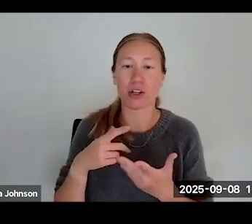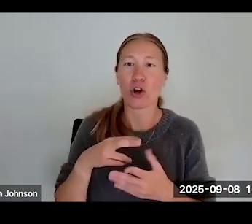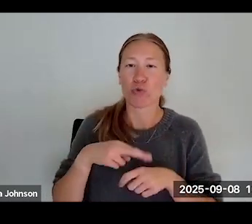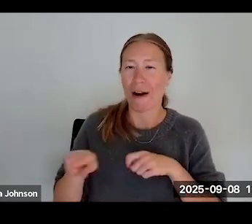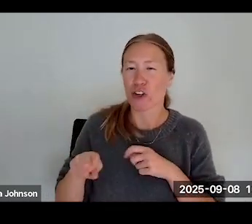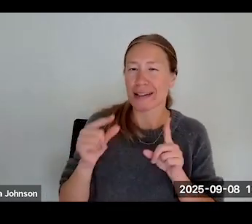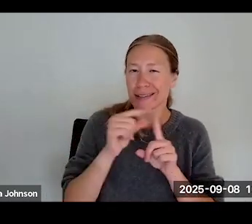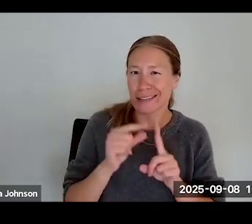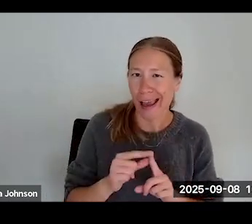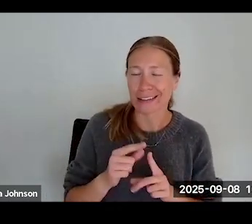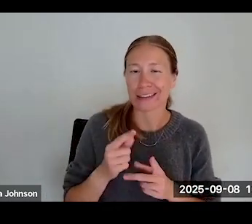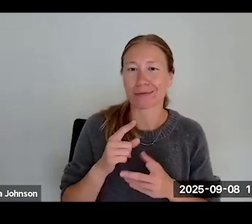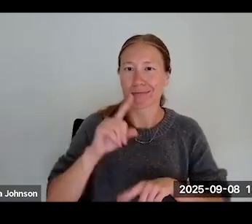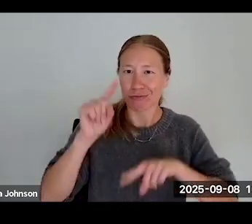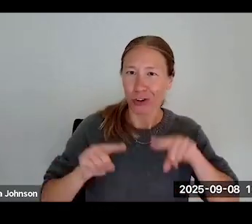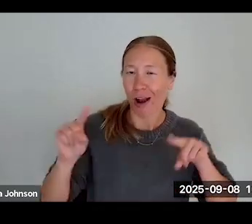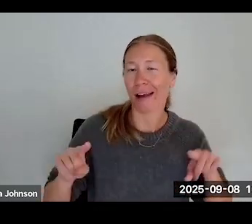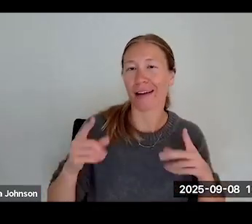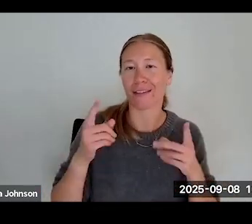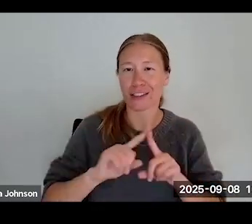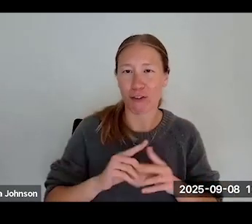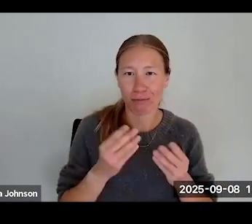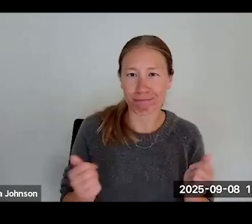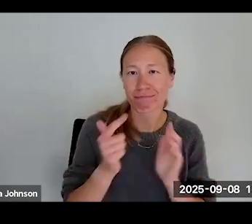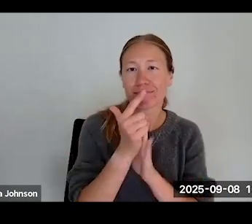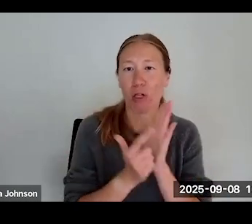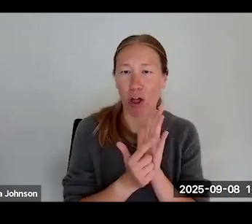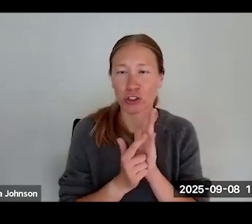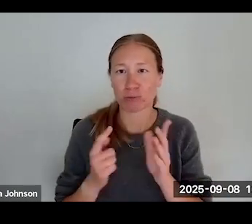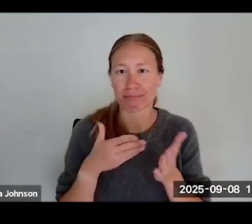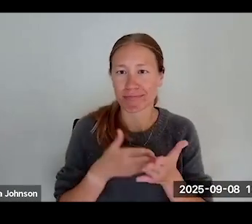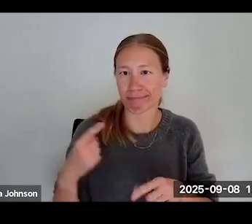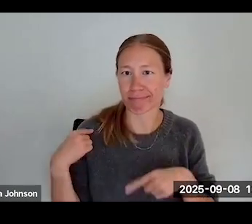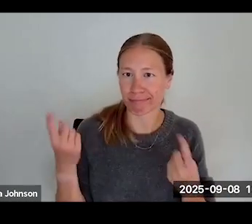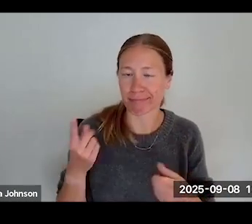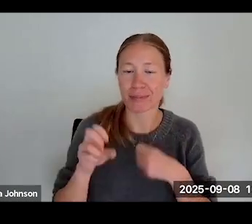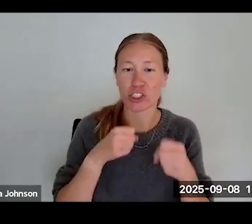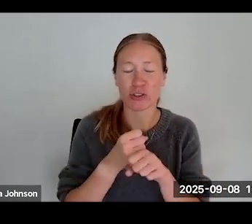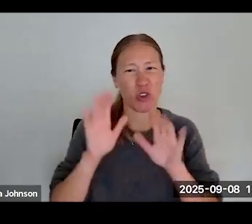in various different resolution agreements and lawsuits over the years, and it's really a great guide for what our goals should be